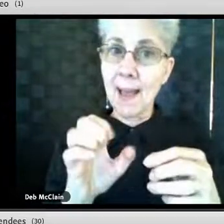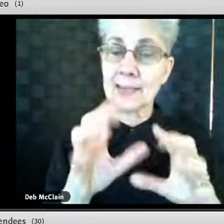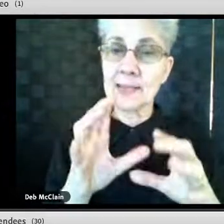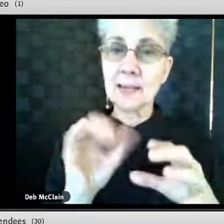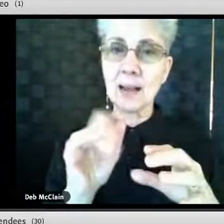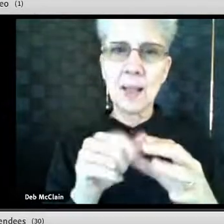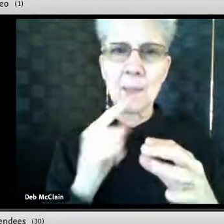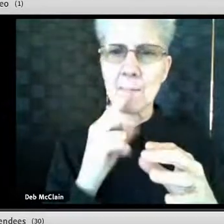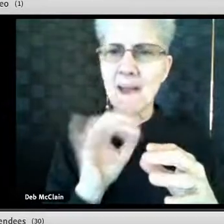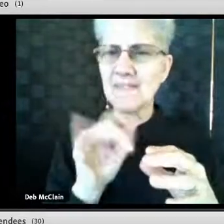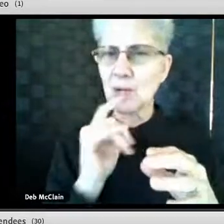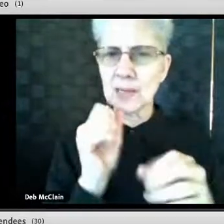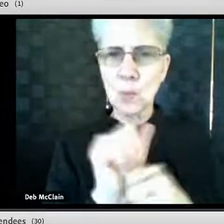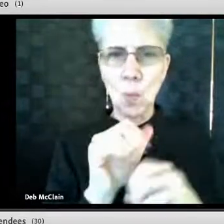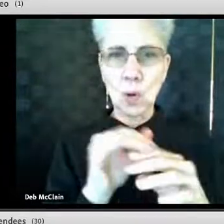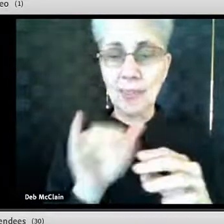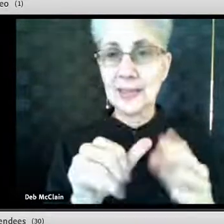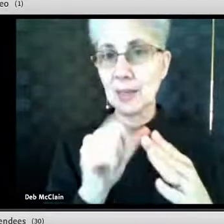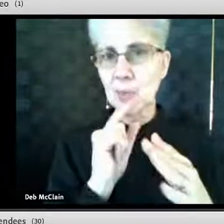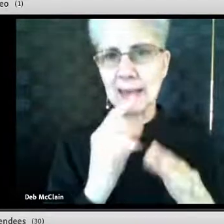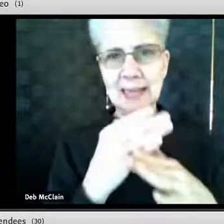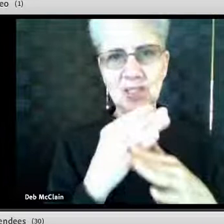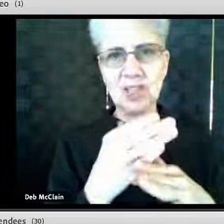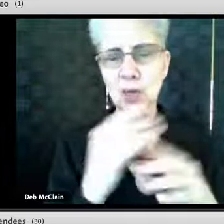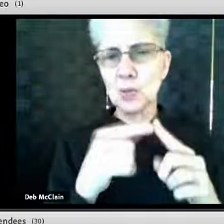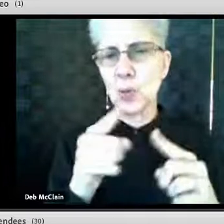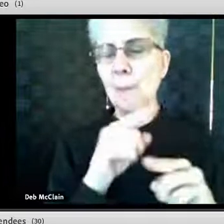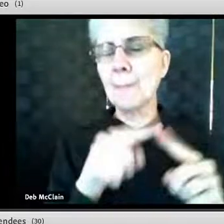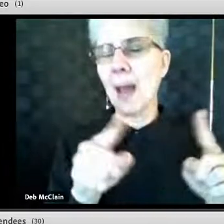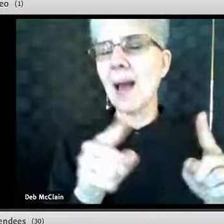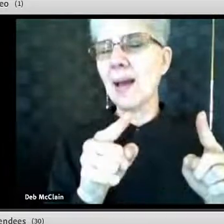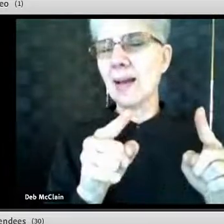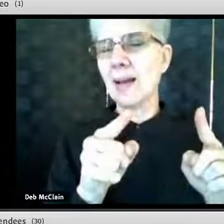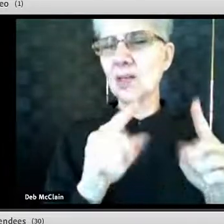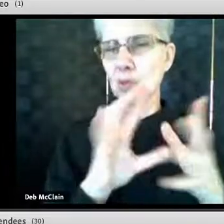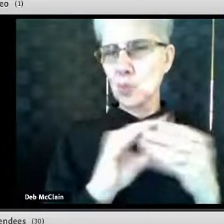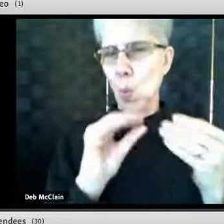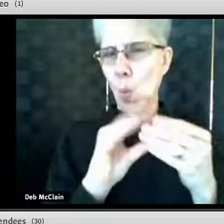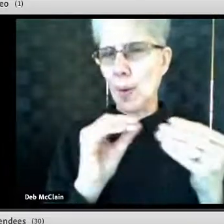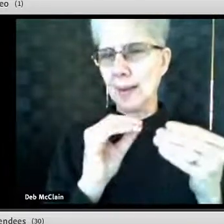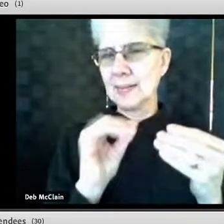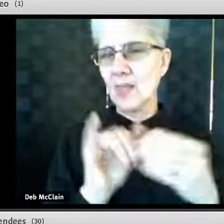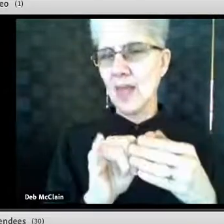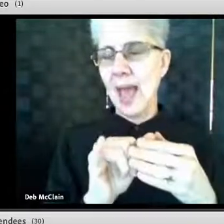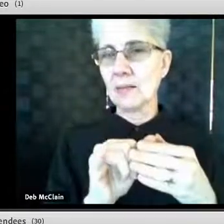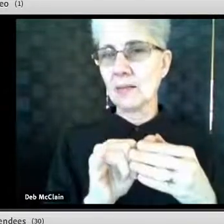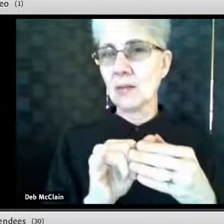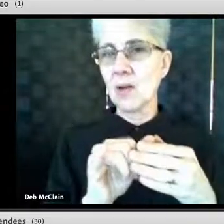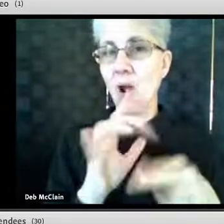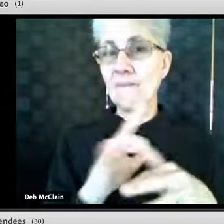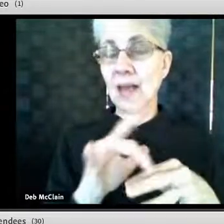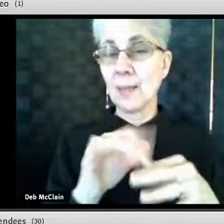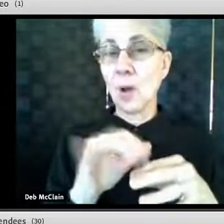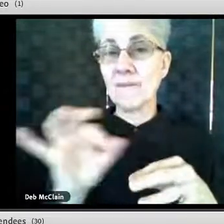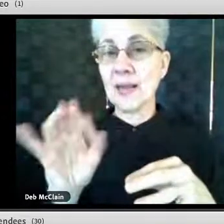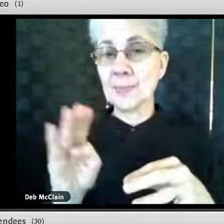and my video doesn't work on this page for some reason, so I can't share it to you, but stories, which are available on Facebook and Instagram,